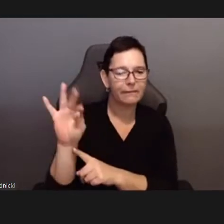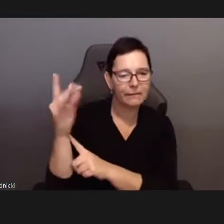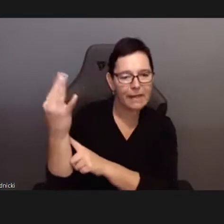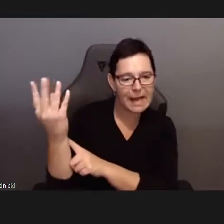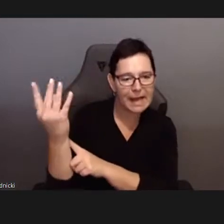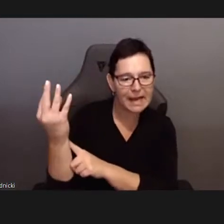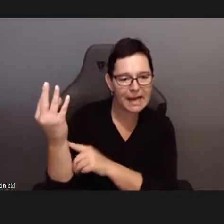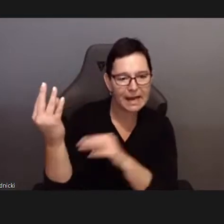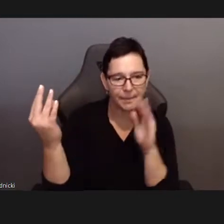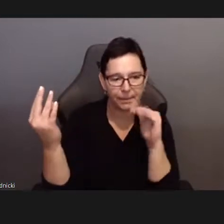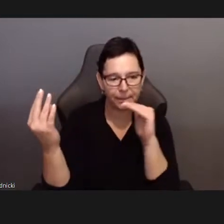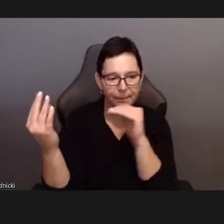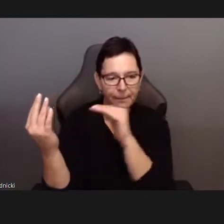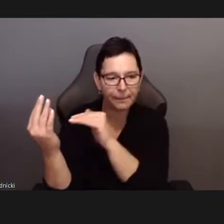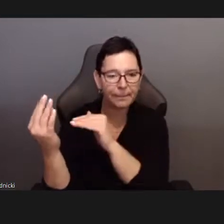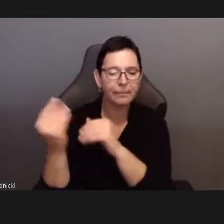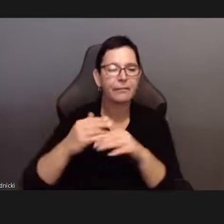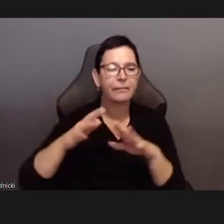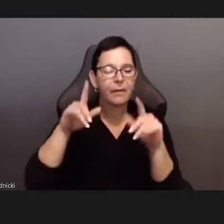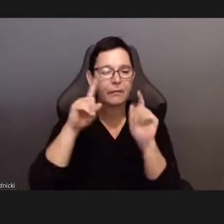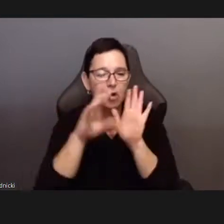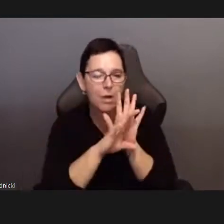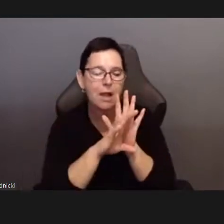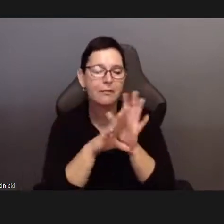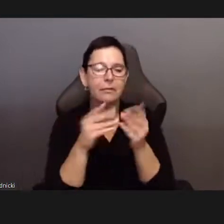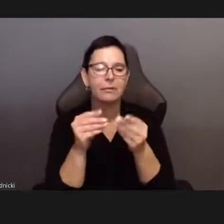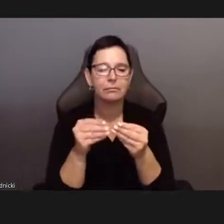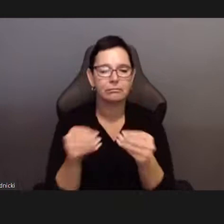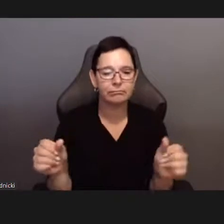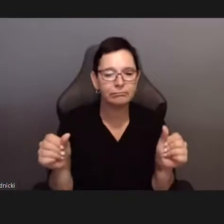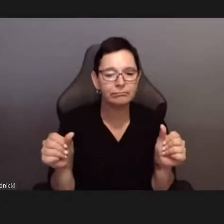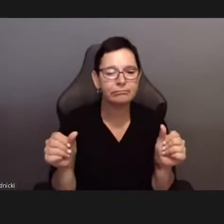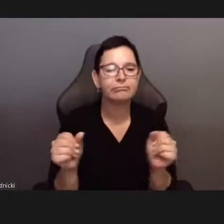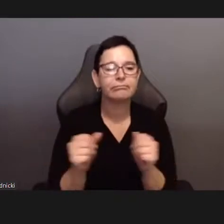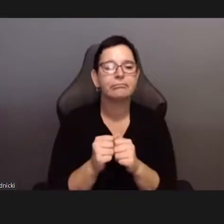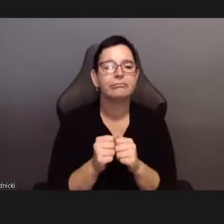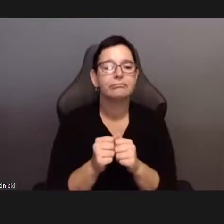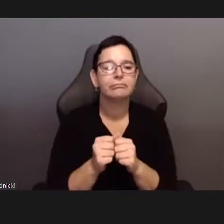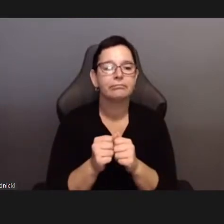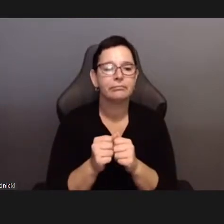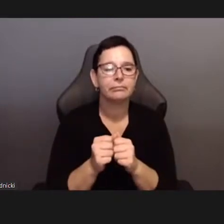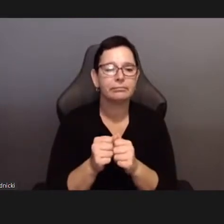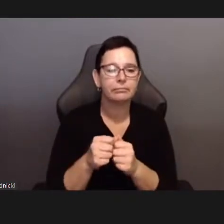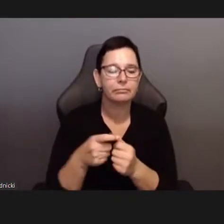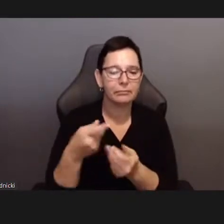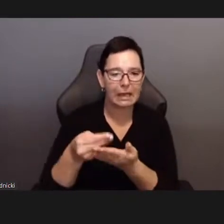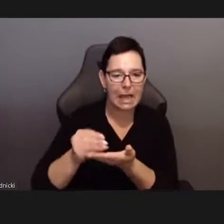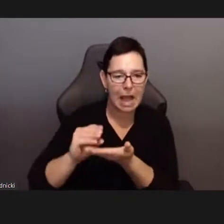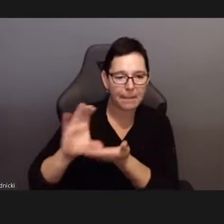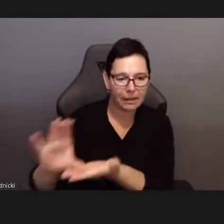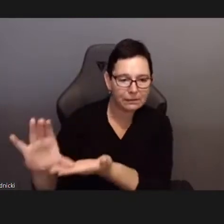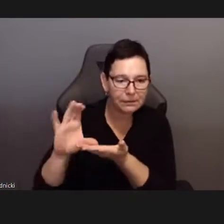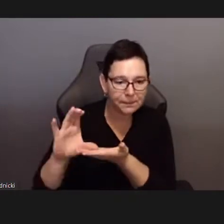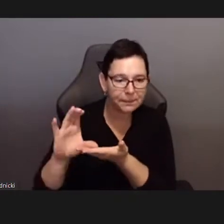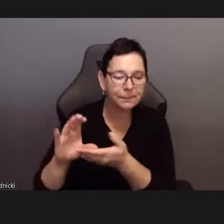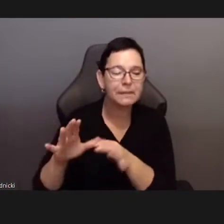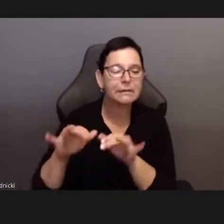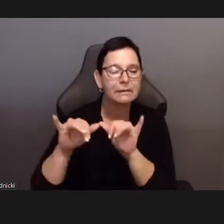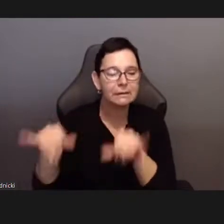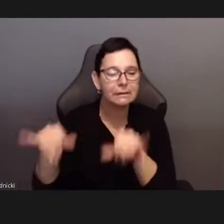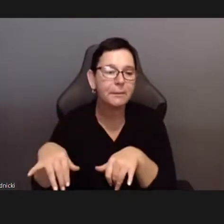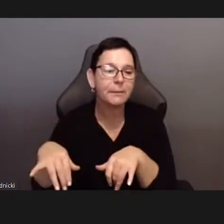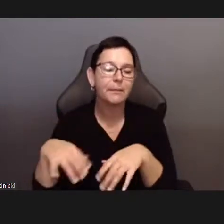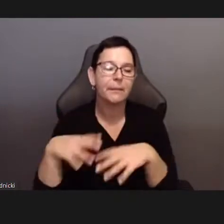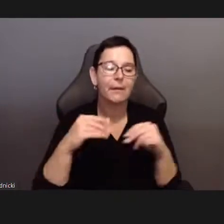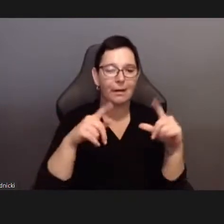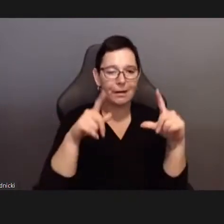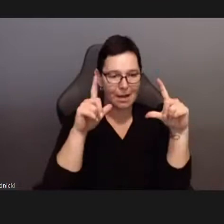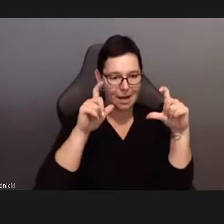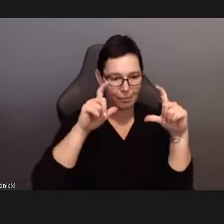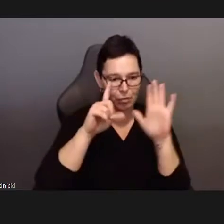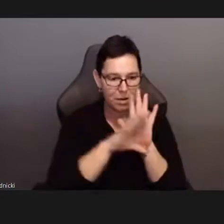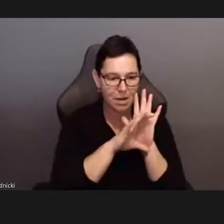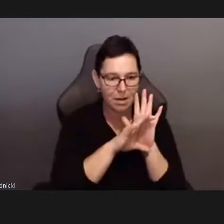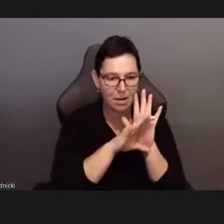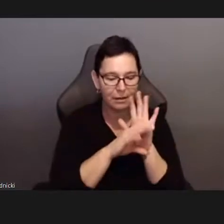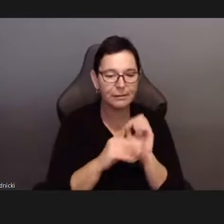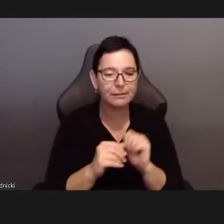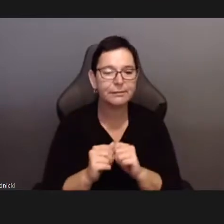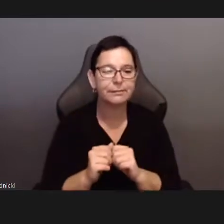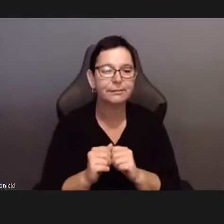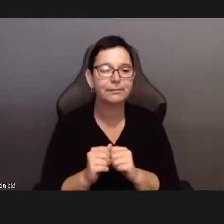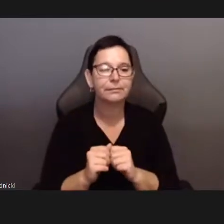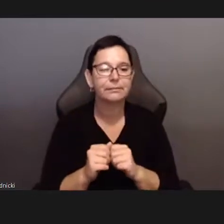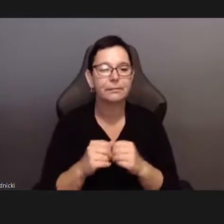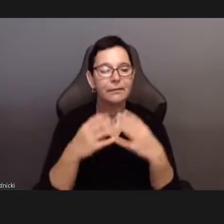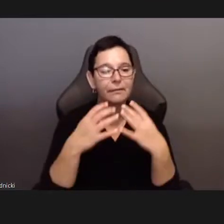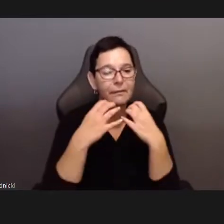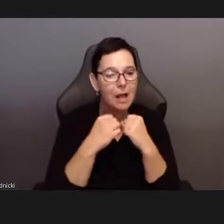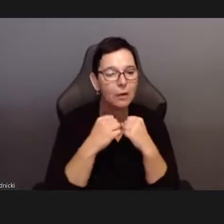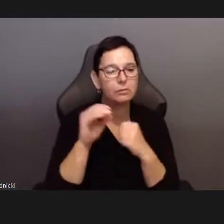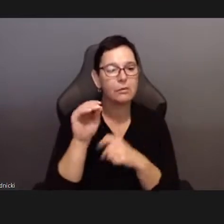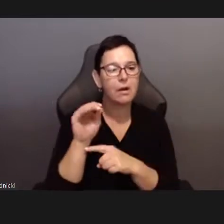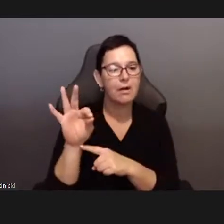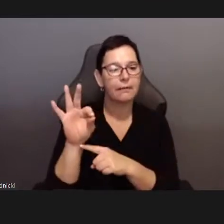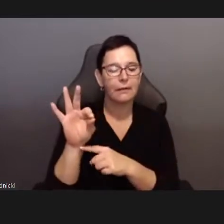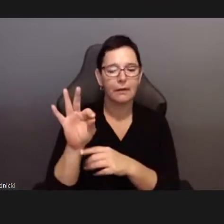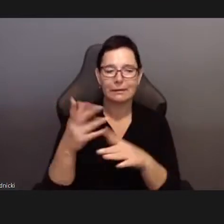Recent publications include “isolation, loneliness, solitude: the covid-19 pandemic has brought us too close together.”